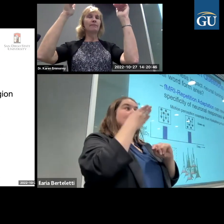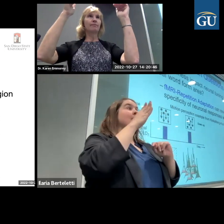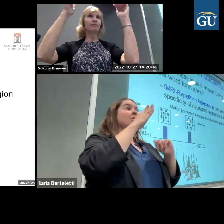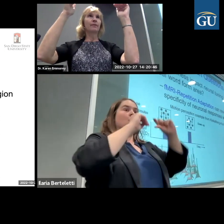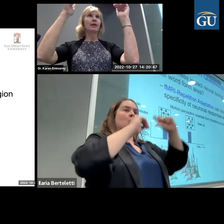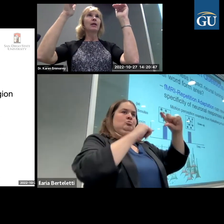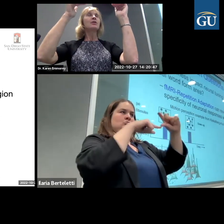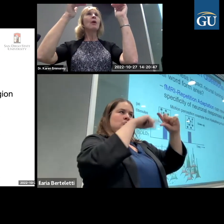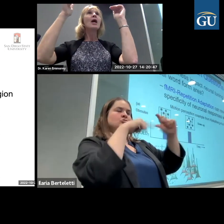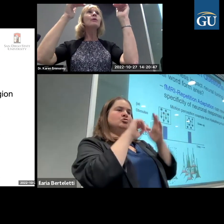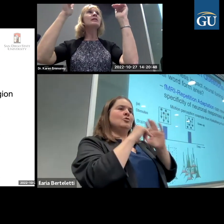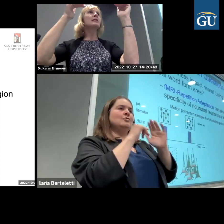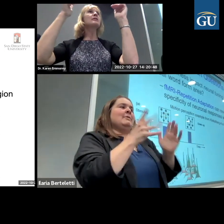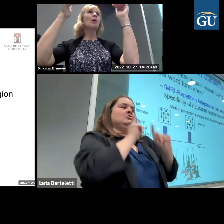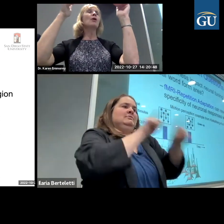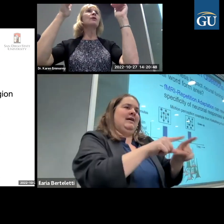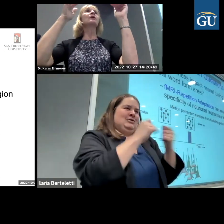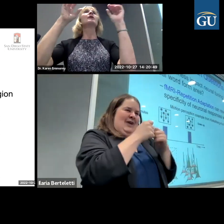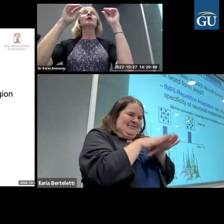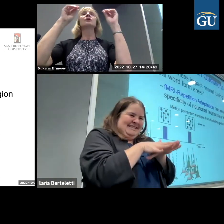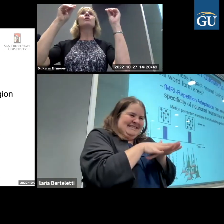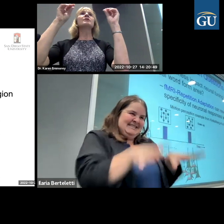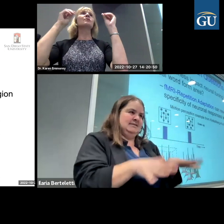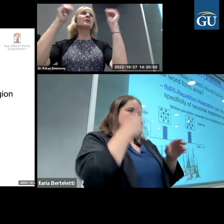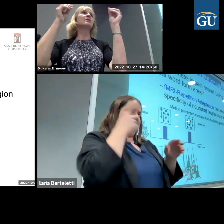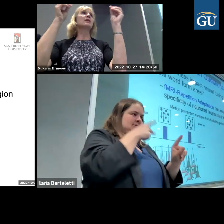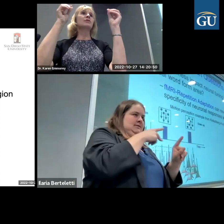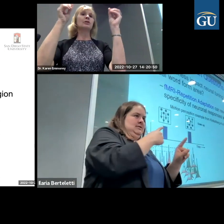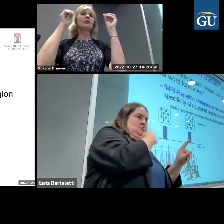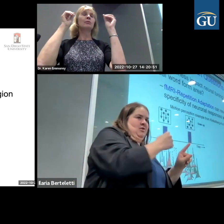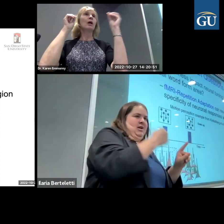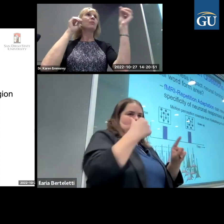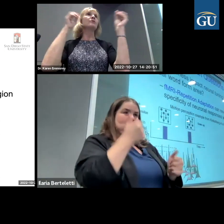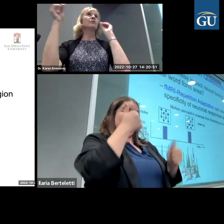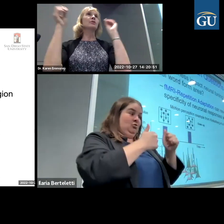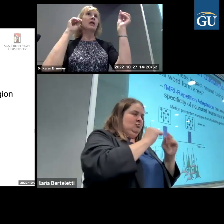So how do we tease apart neurons that are sensitive to upwards versus down with motion?